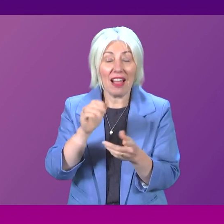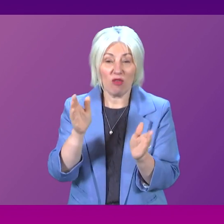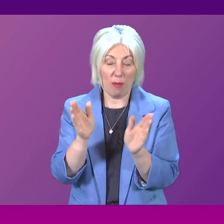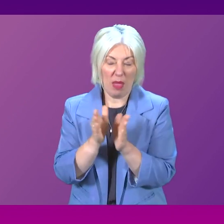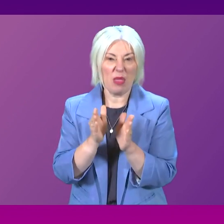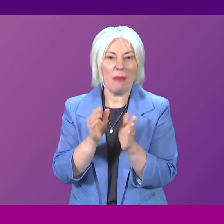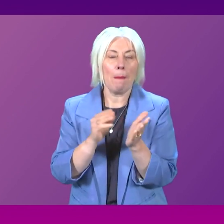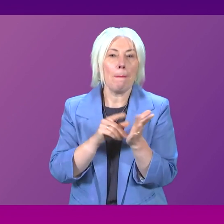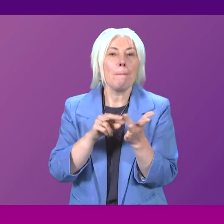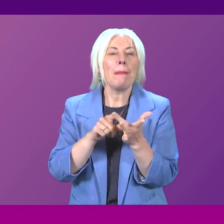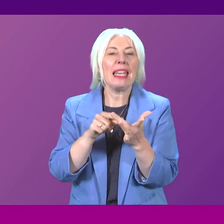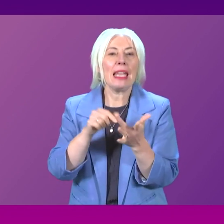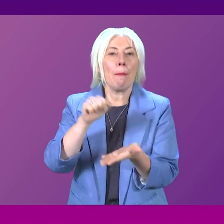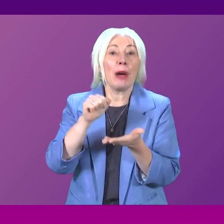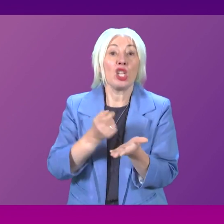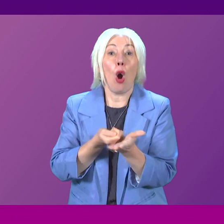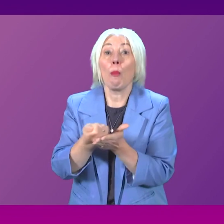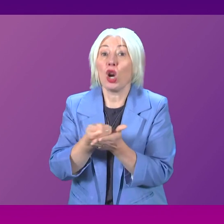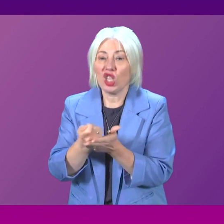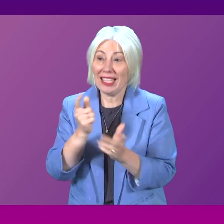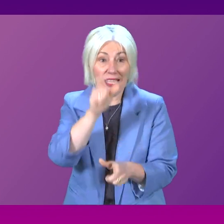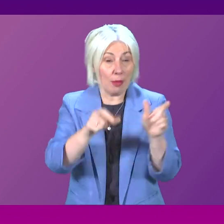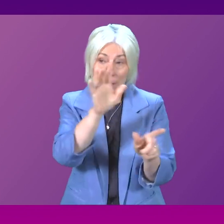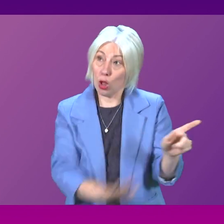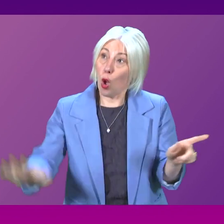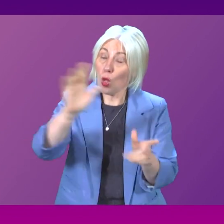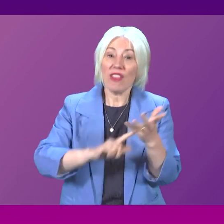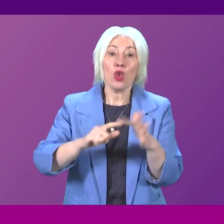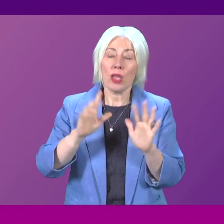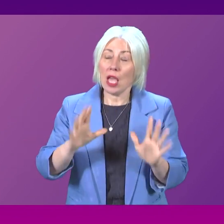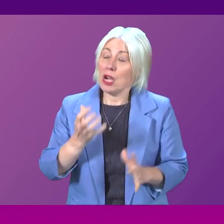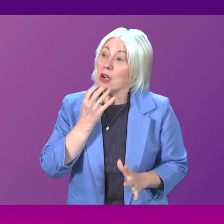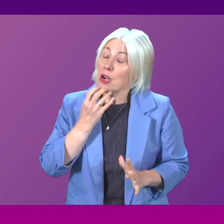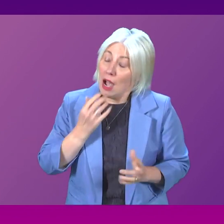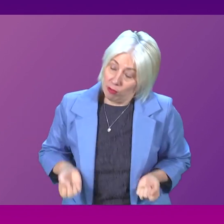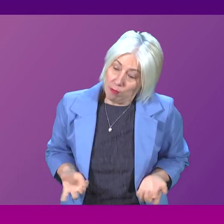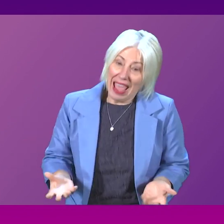on mortgages, it is people across the country who are paying the price now for Tory economic incompetence.